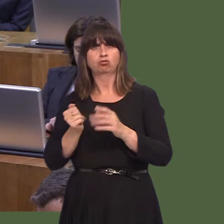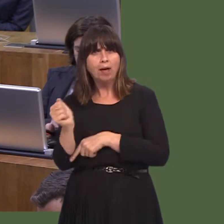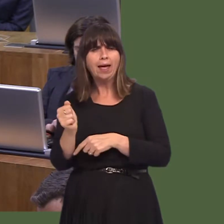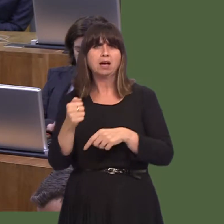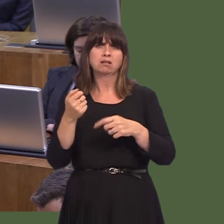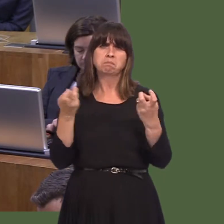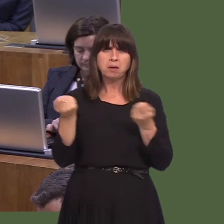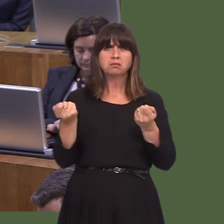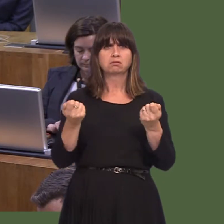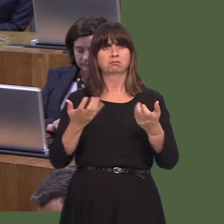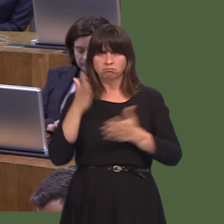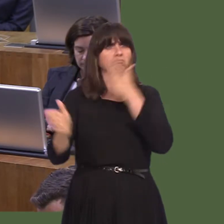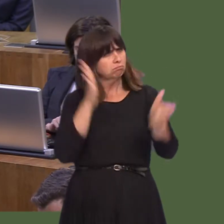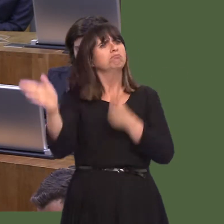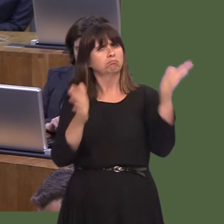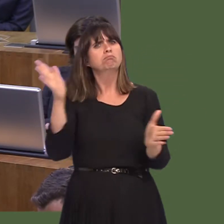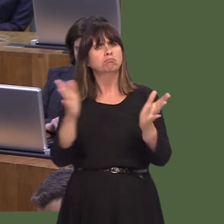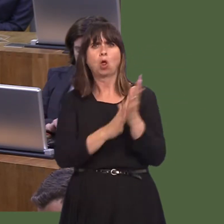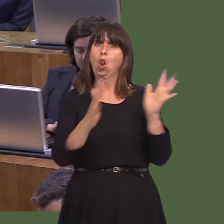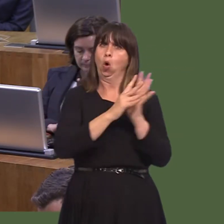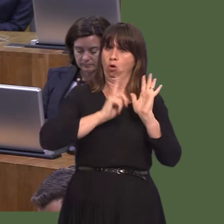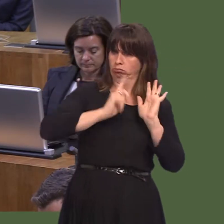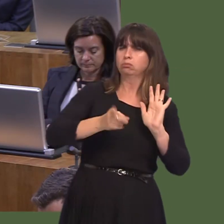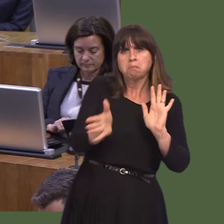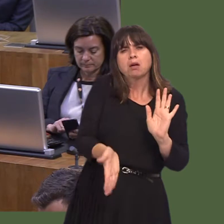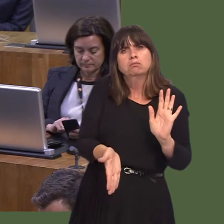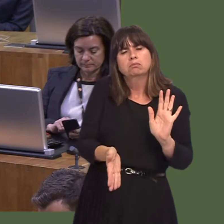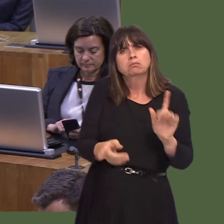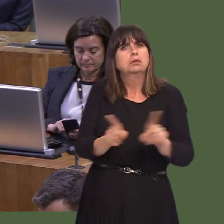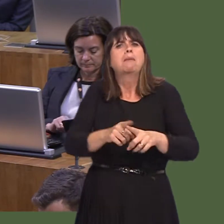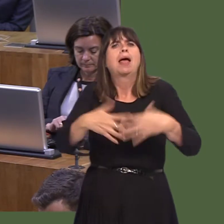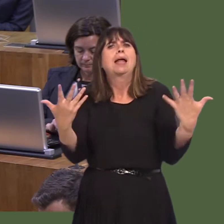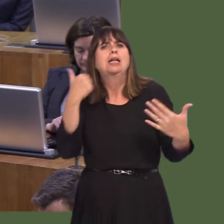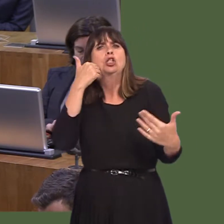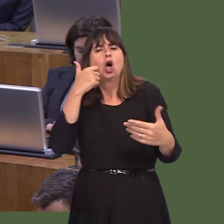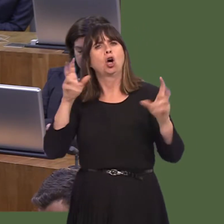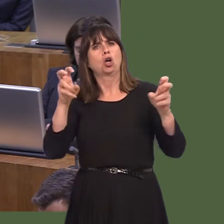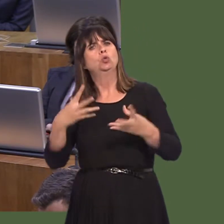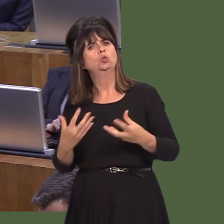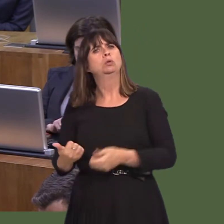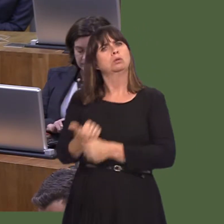That is what the law would expect them to do, and that's what I think decent standards would expect them to do as well.